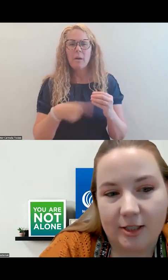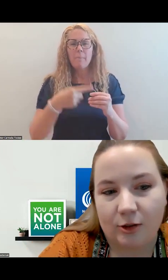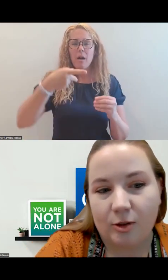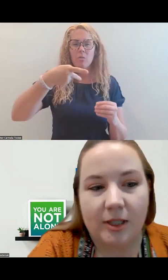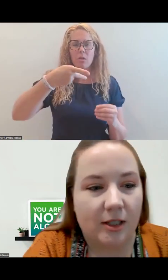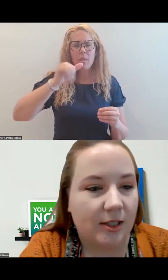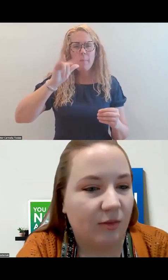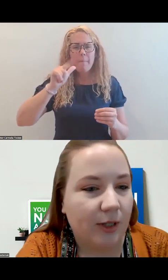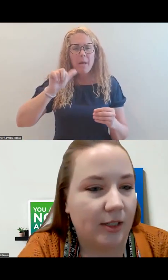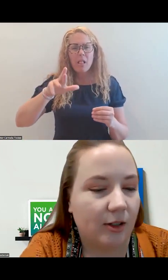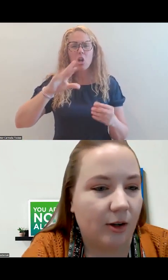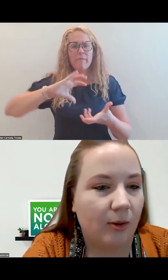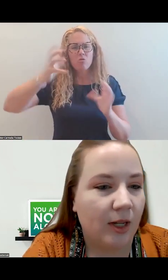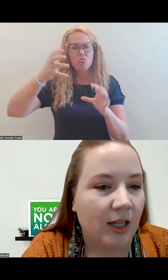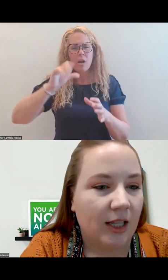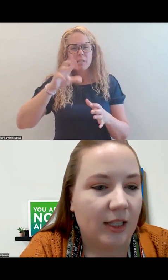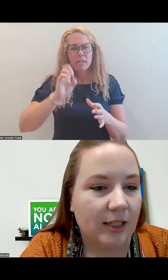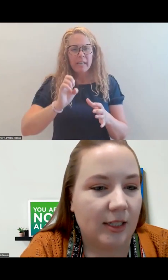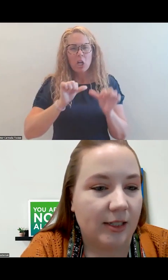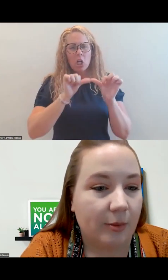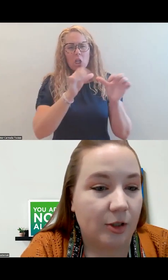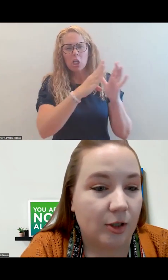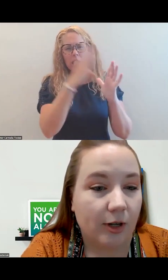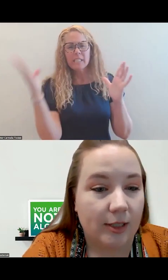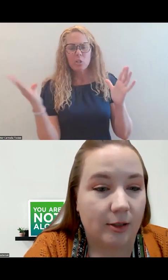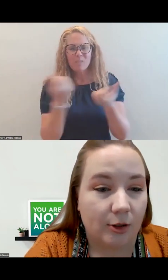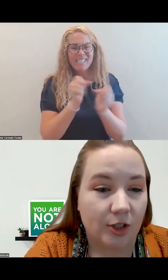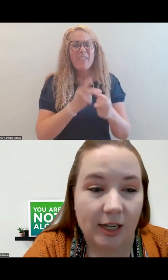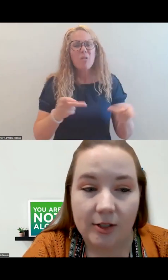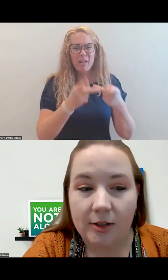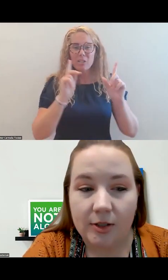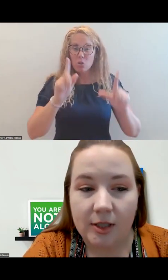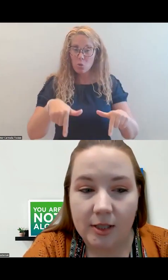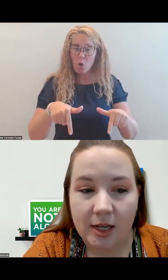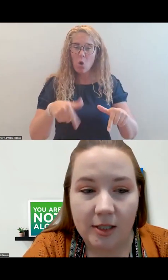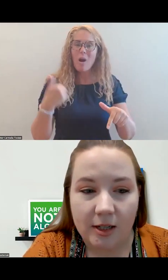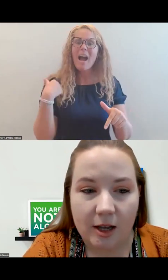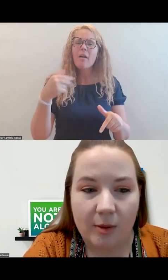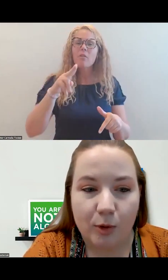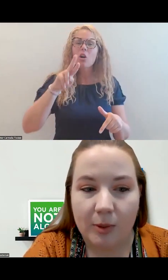CONTINUUM AND A SAFE PLACE TO GO. THIS ESTABLISHES CRISIS URGENT CARE CENTERS IN THE STATE WHERE